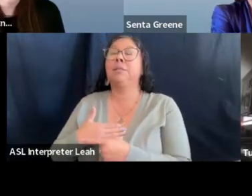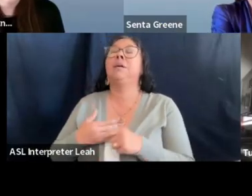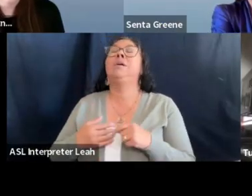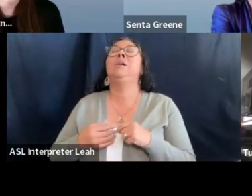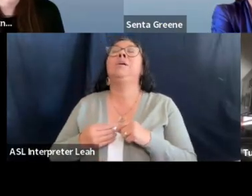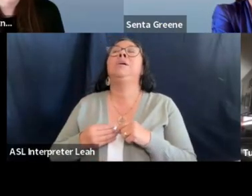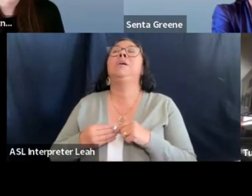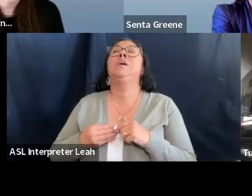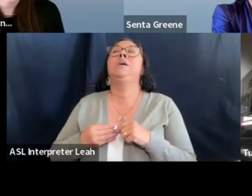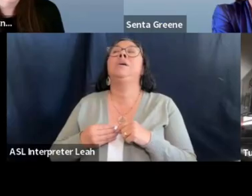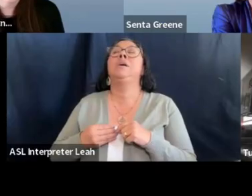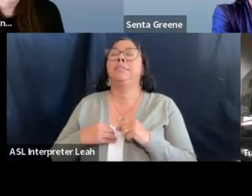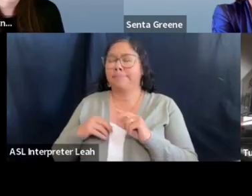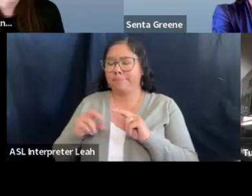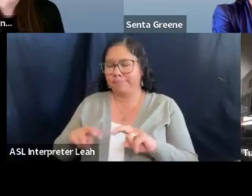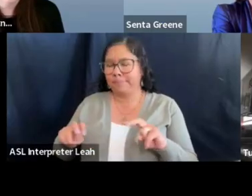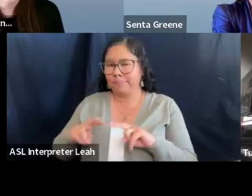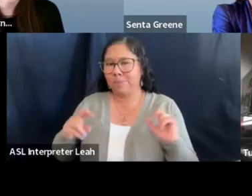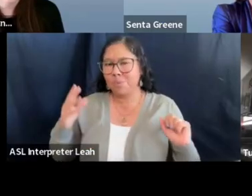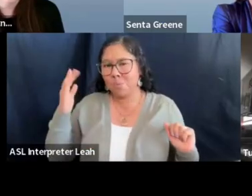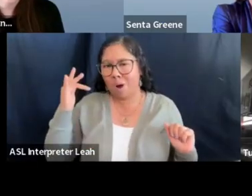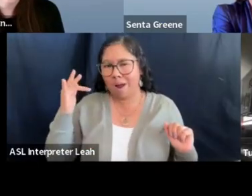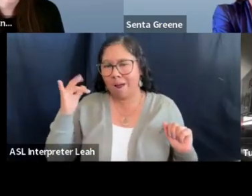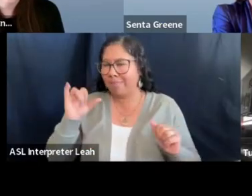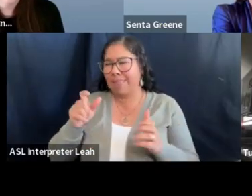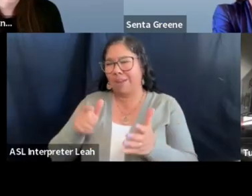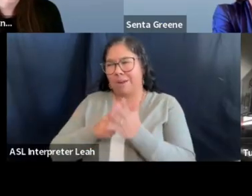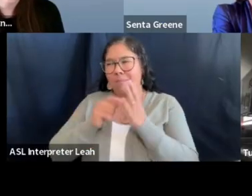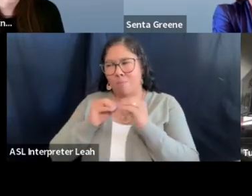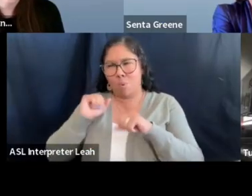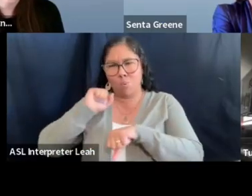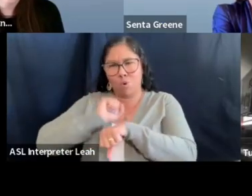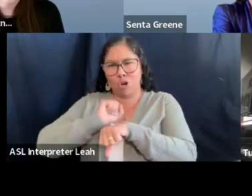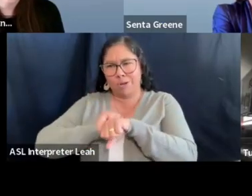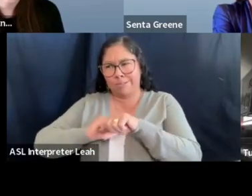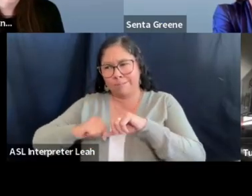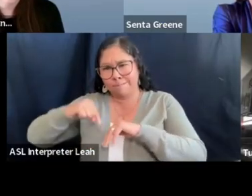unpacking why that is right is longer work. But the one thing that I want to say first of all